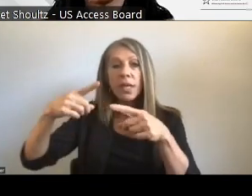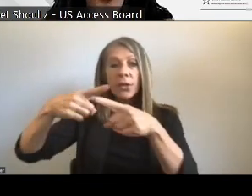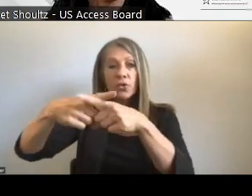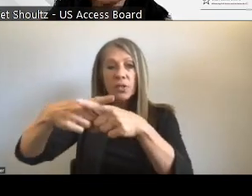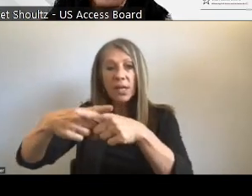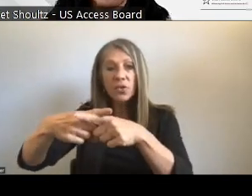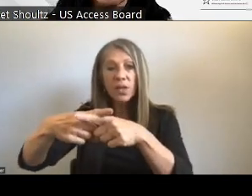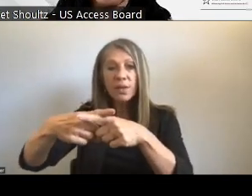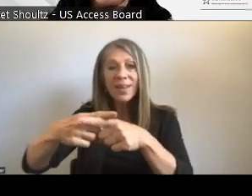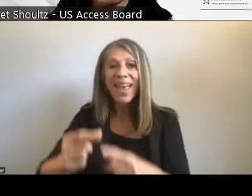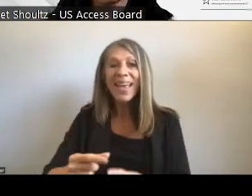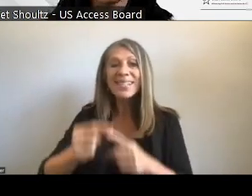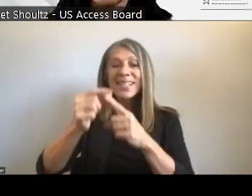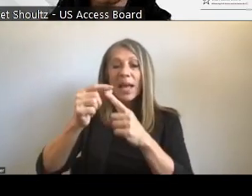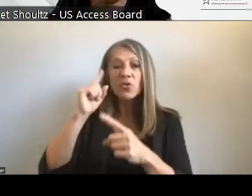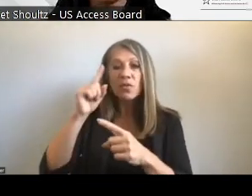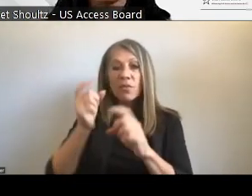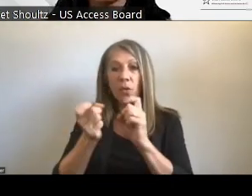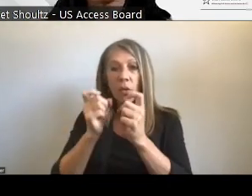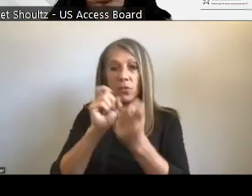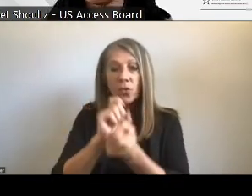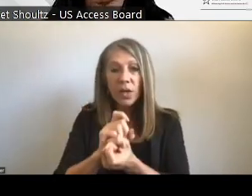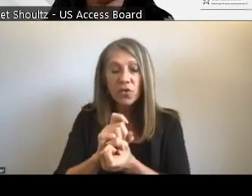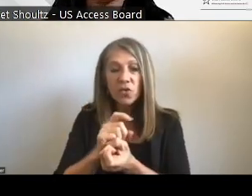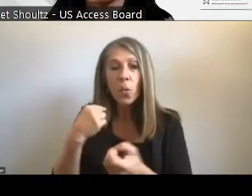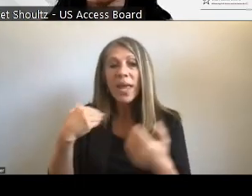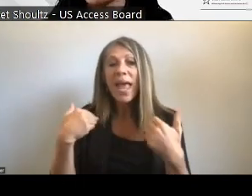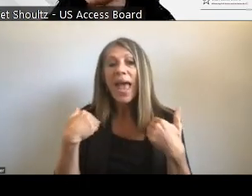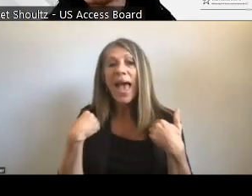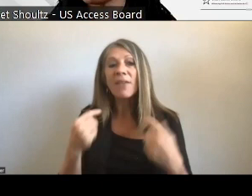Except in alterations, we do have an exception for alterations.